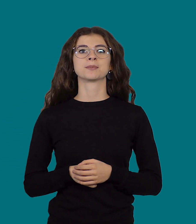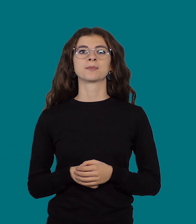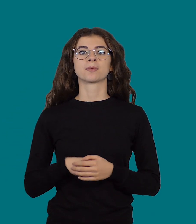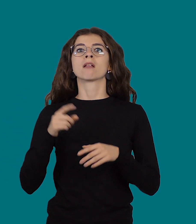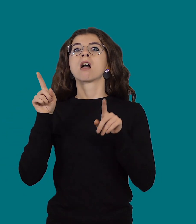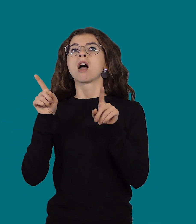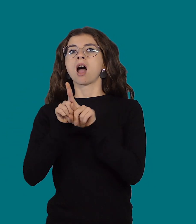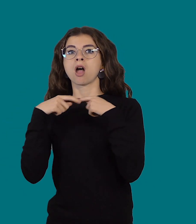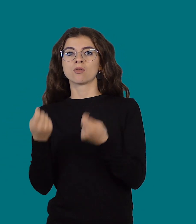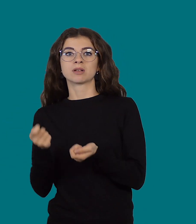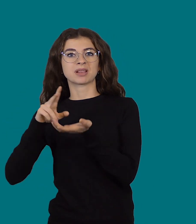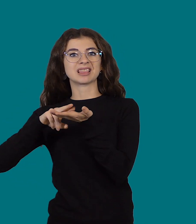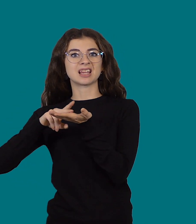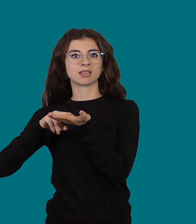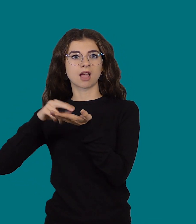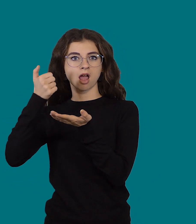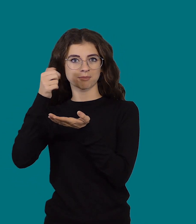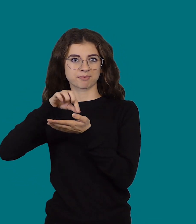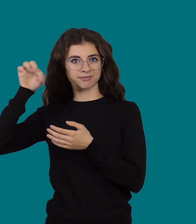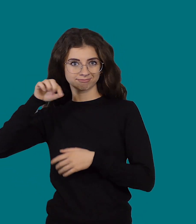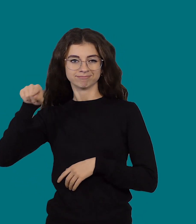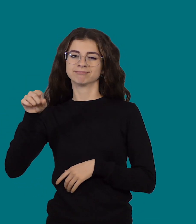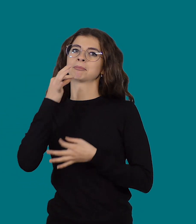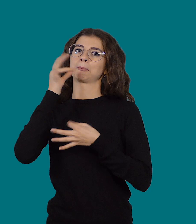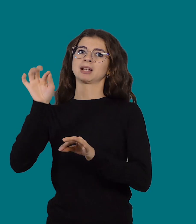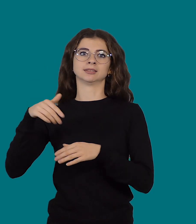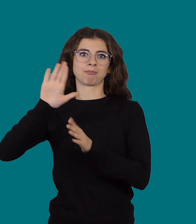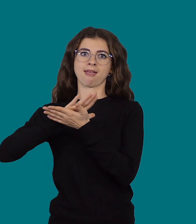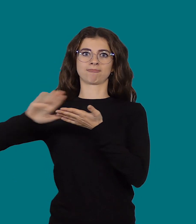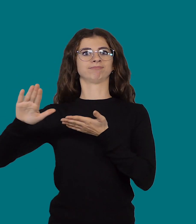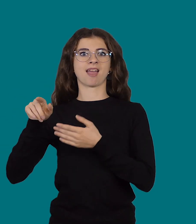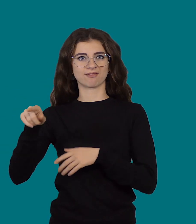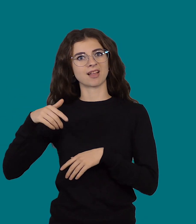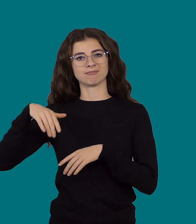You can do more with a digital pipette,